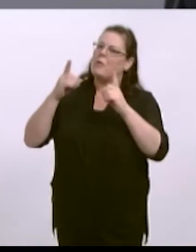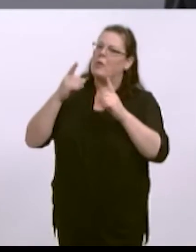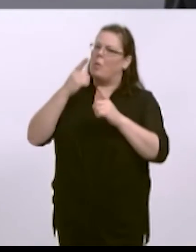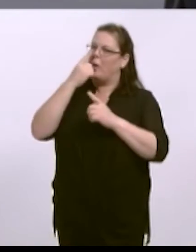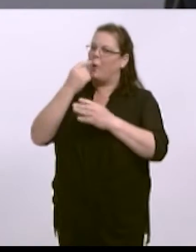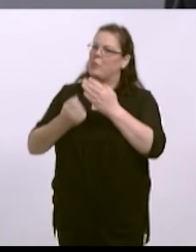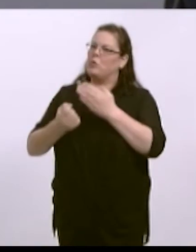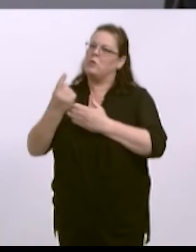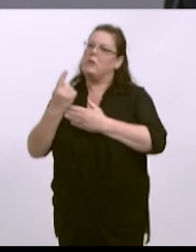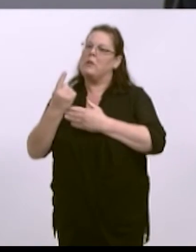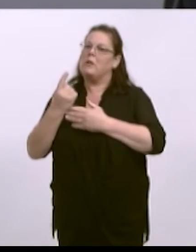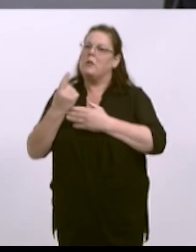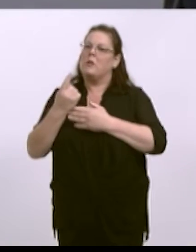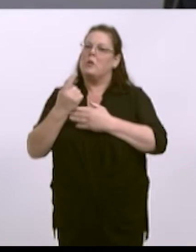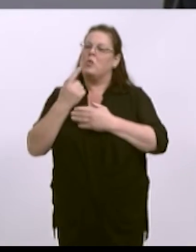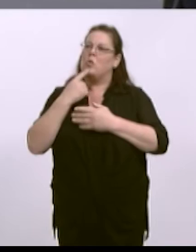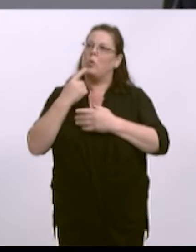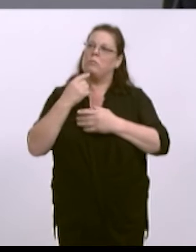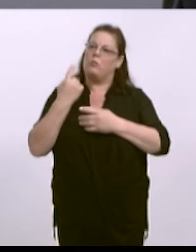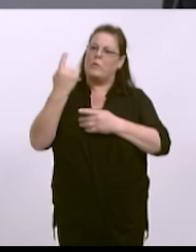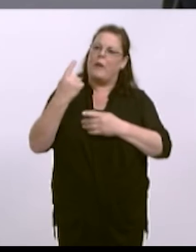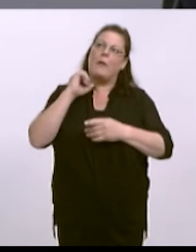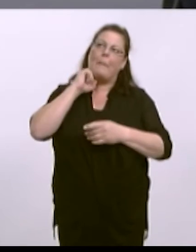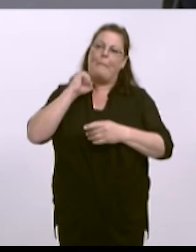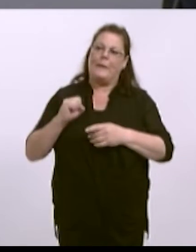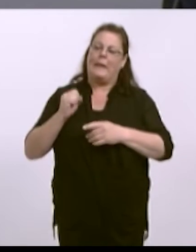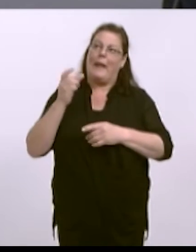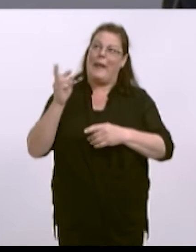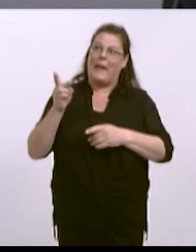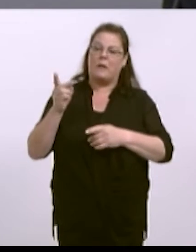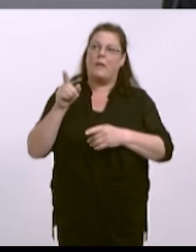to re-commit yourself to the commitment that both you and the Liberal Democrats reached